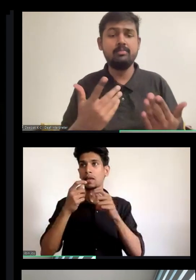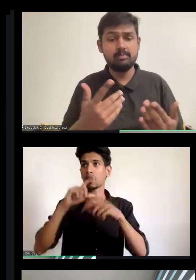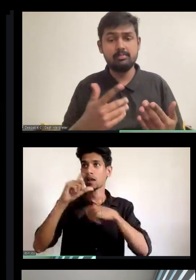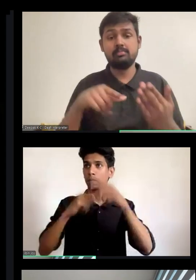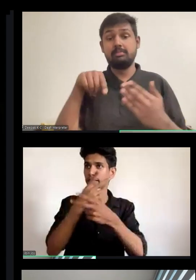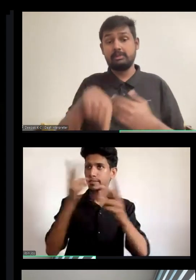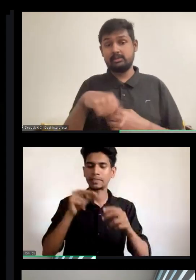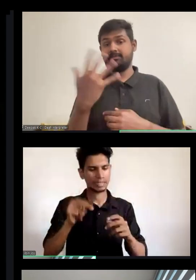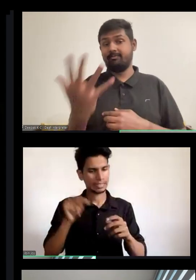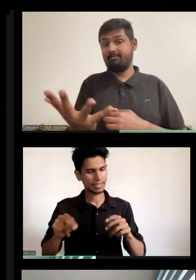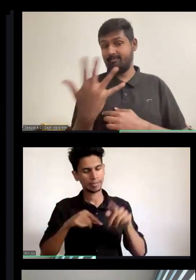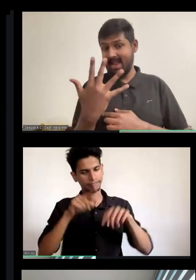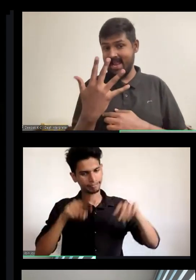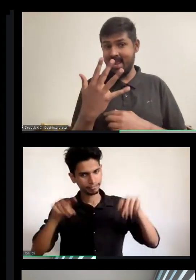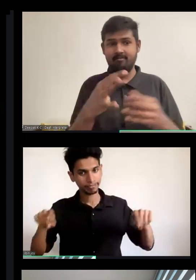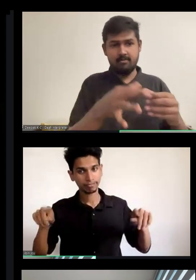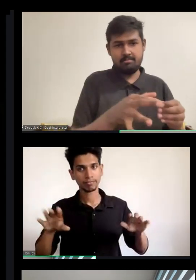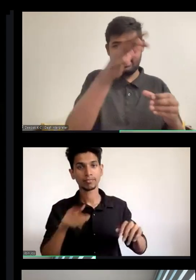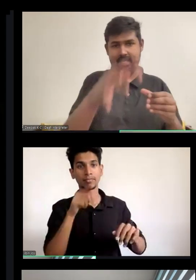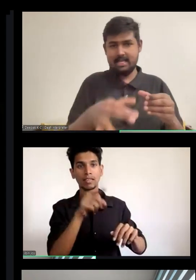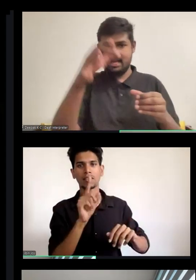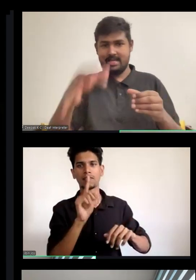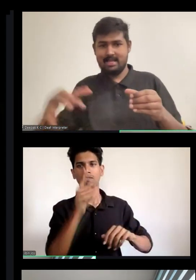This pillar is about building organizational awareness.